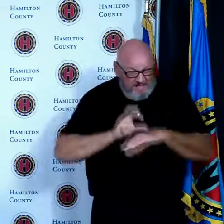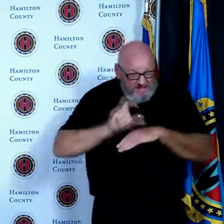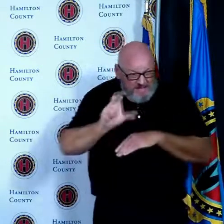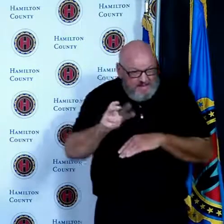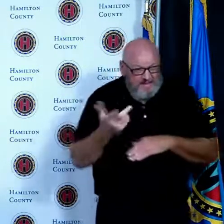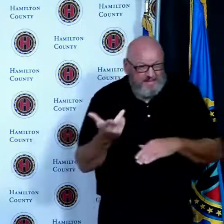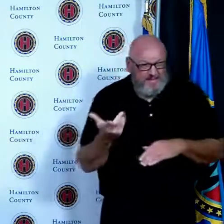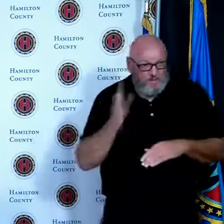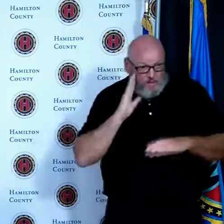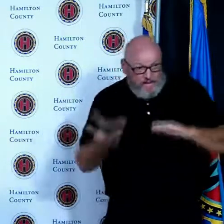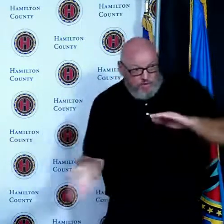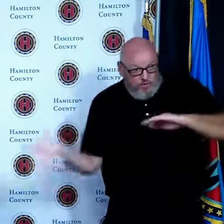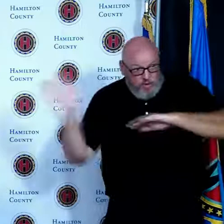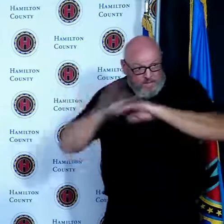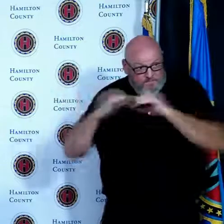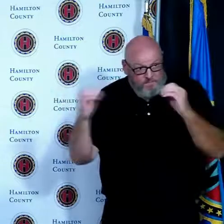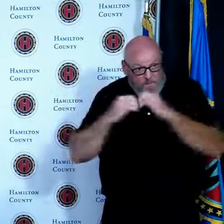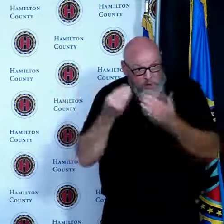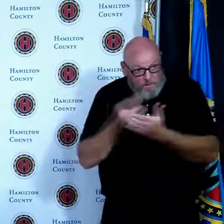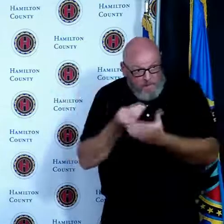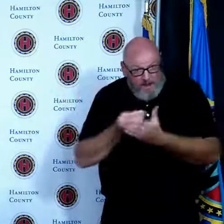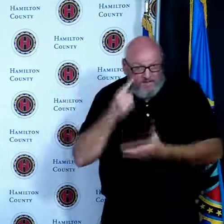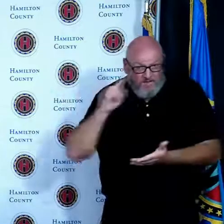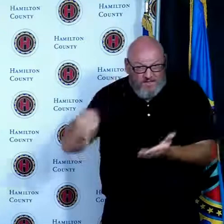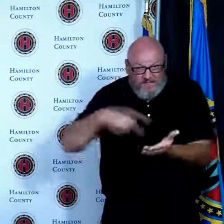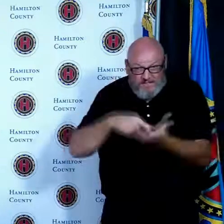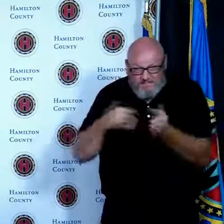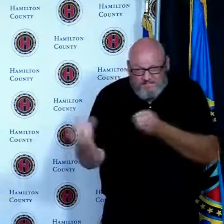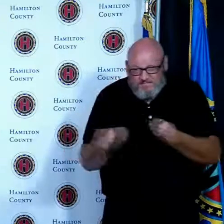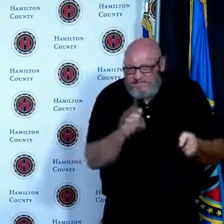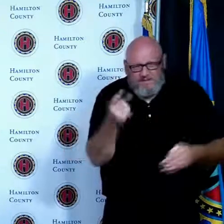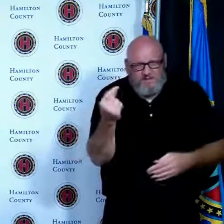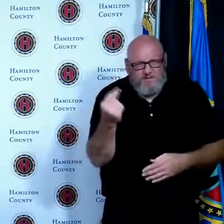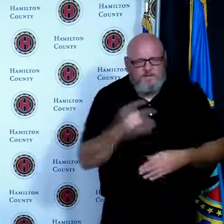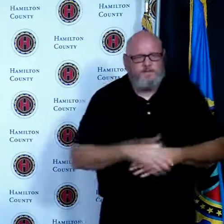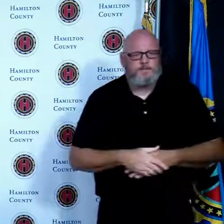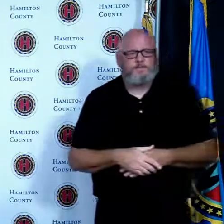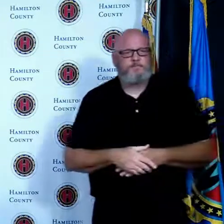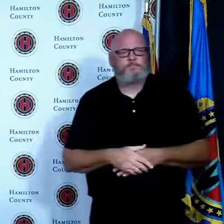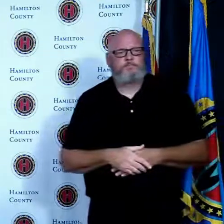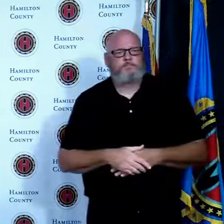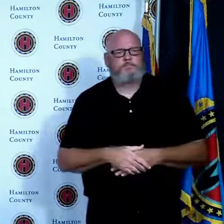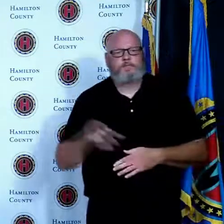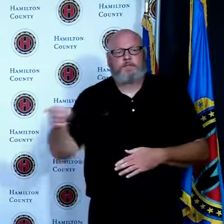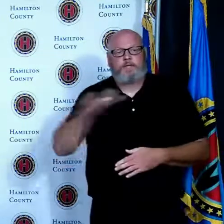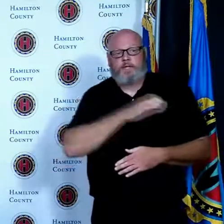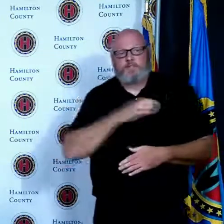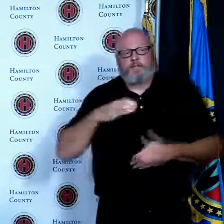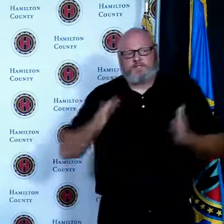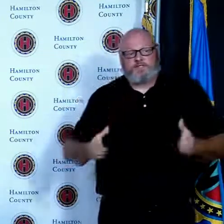question yeah well you know when we were doing the pop-up sites other testing sites were available I mean and again